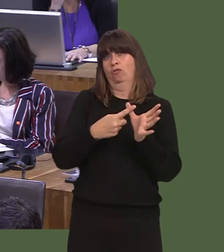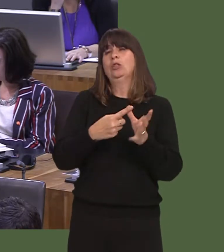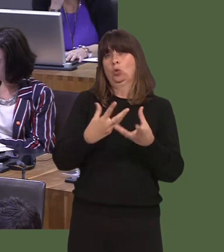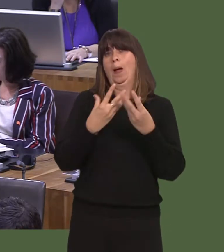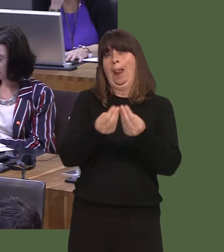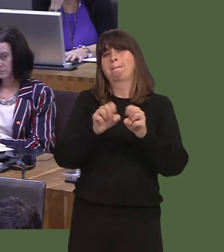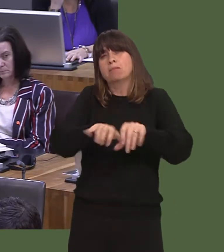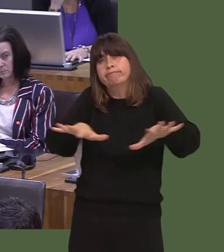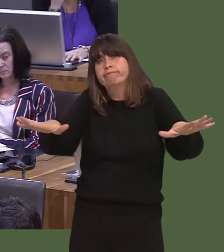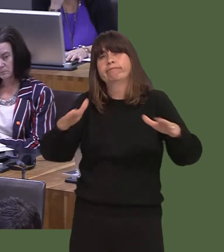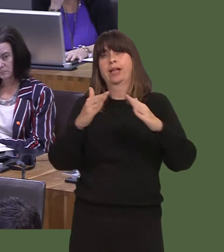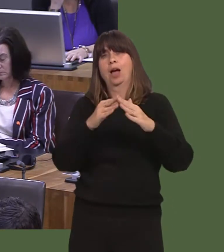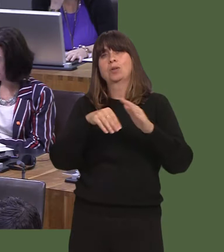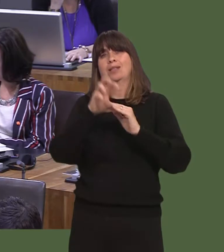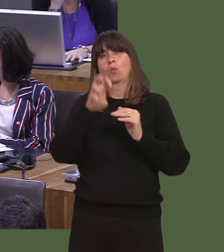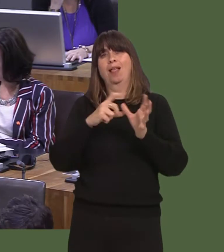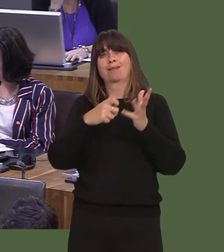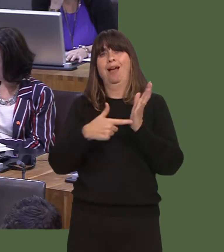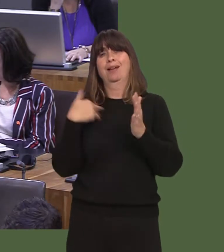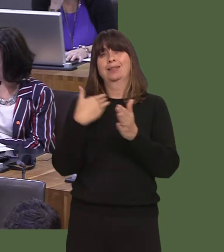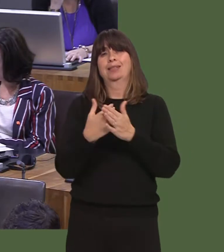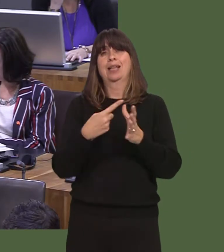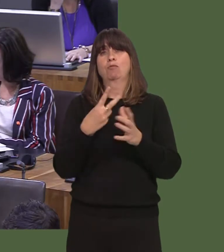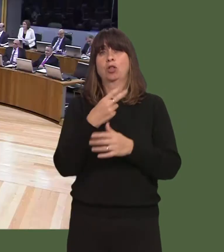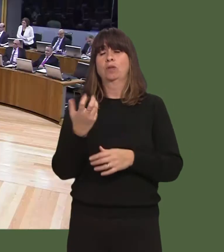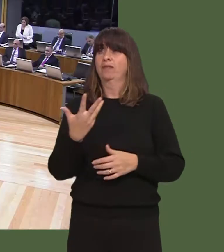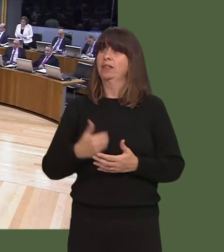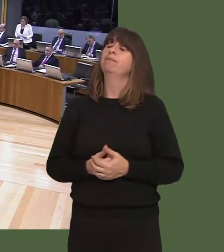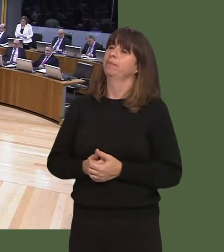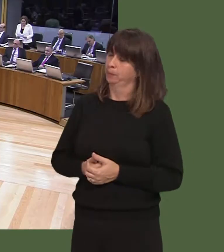implementation of the Housing (Wales) Act 2014 since April 2015. Janet Finch-Saunders AM: Thank you, First Minister.